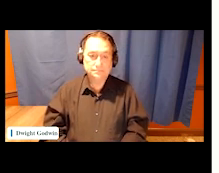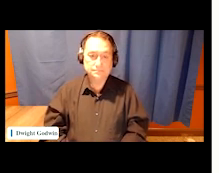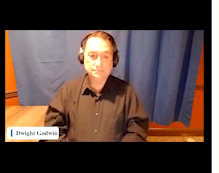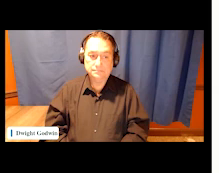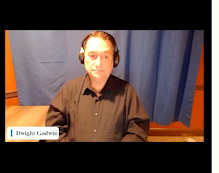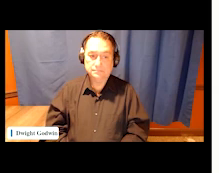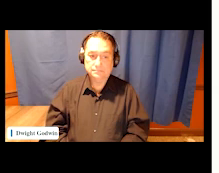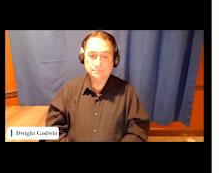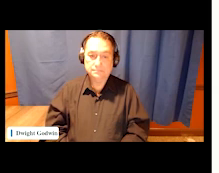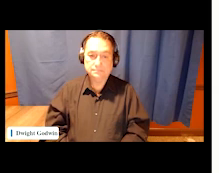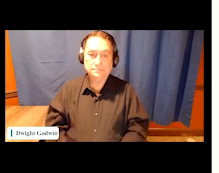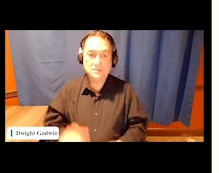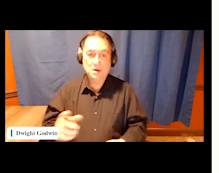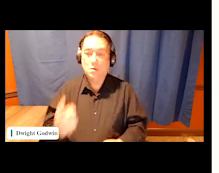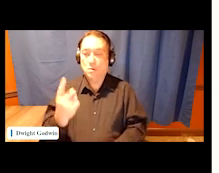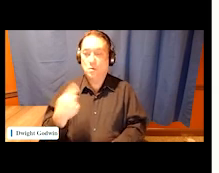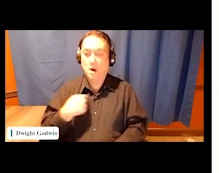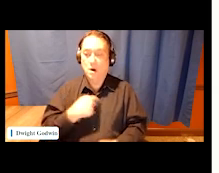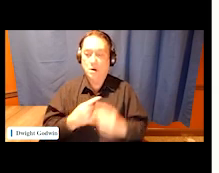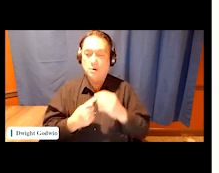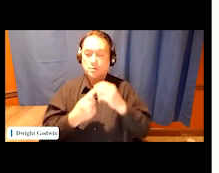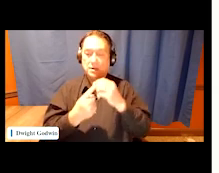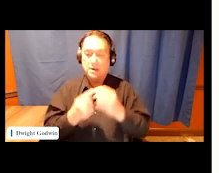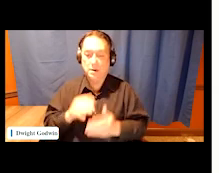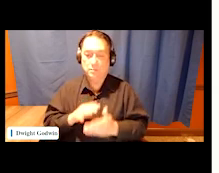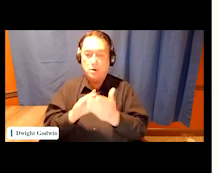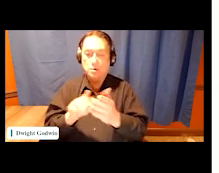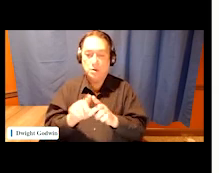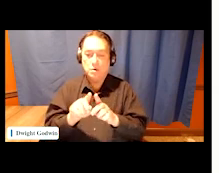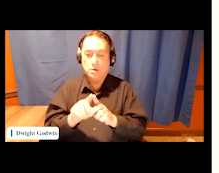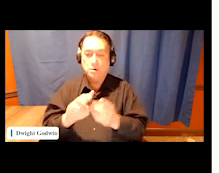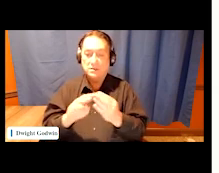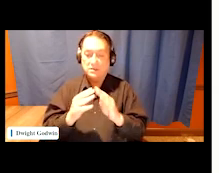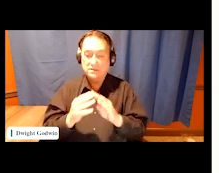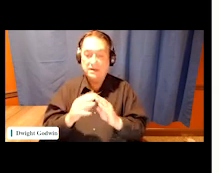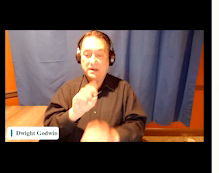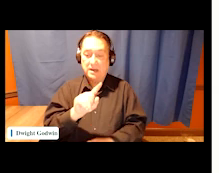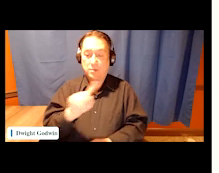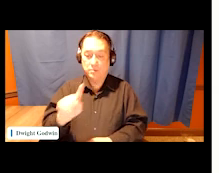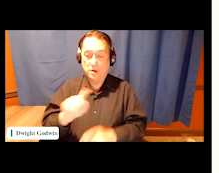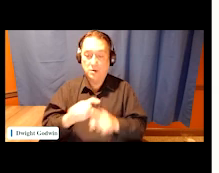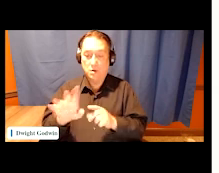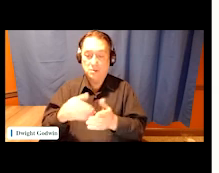Part of our unique approach to this effort was that the City of Hartford 911 Call Center dispatches the HEARTeam.